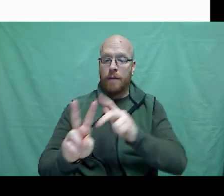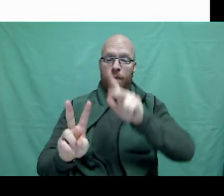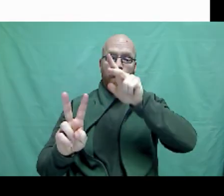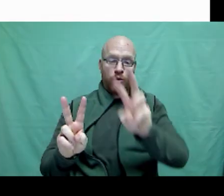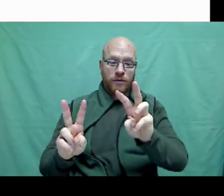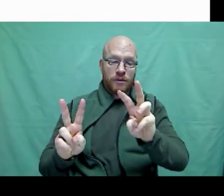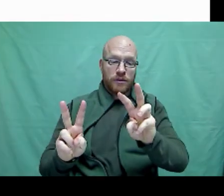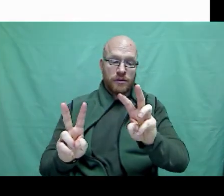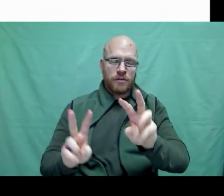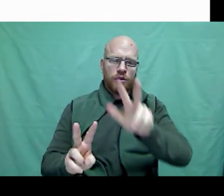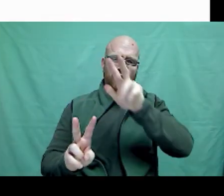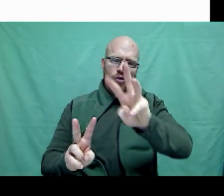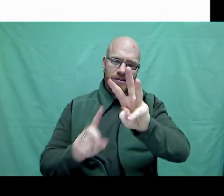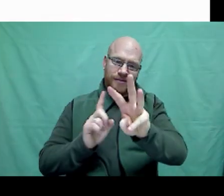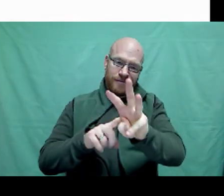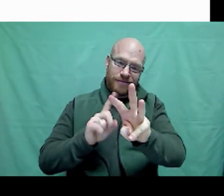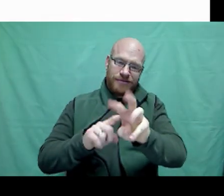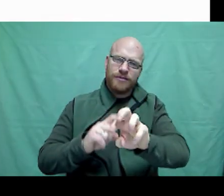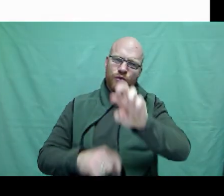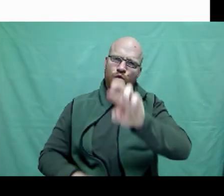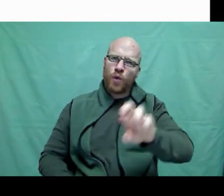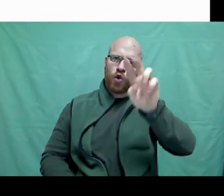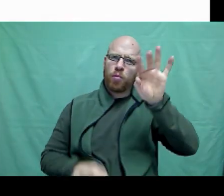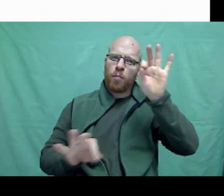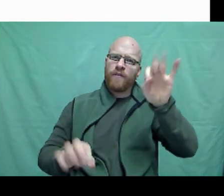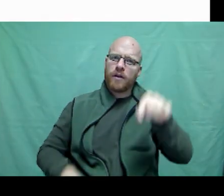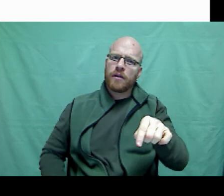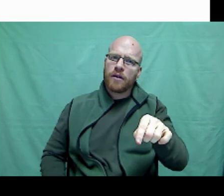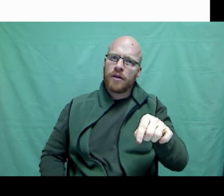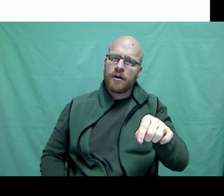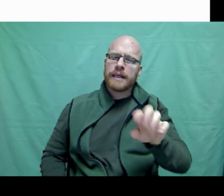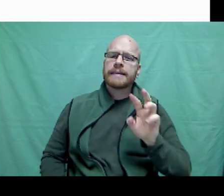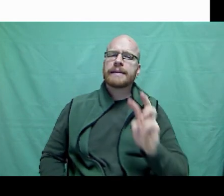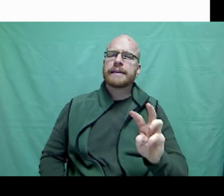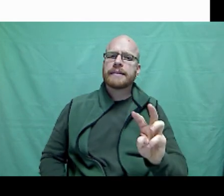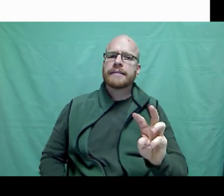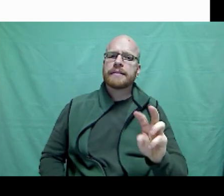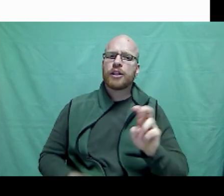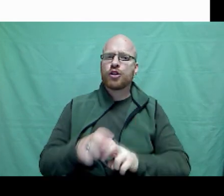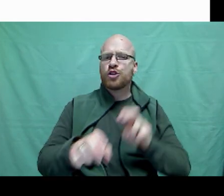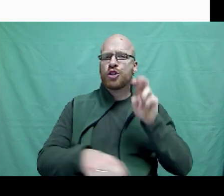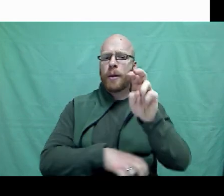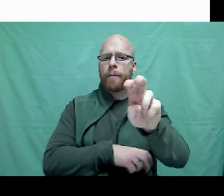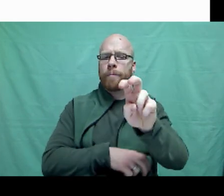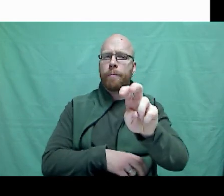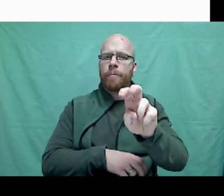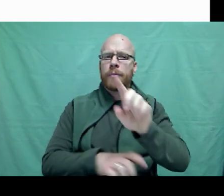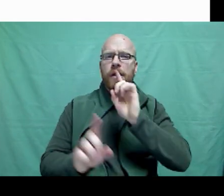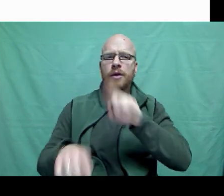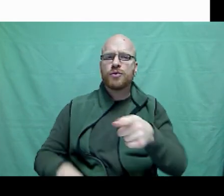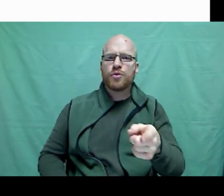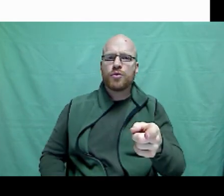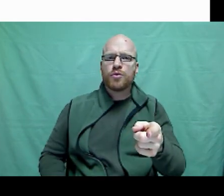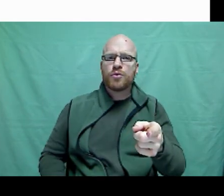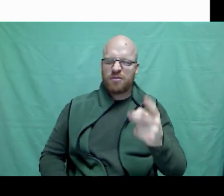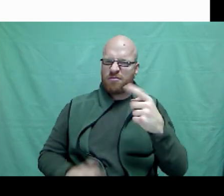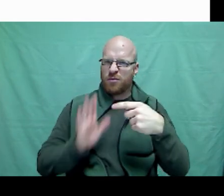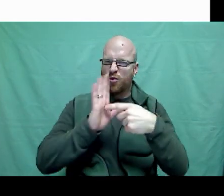If I saw-- If I realized 2 times 36 and 36 is a perfect square, that's the largest perfect square in there, then I can move